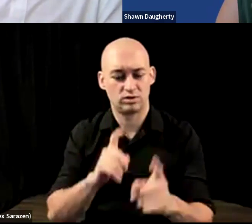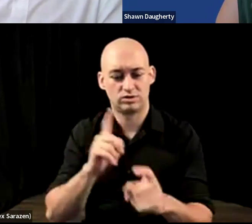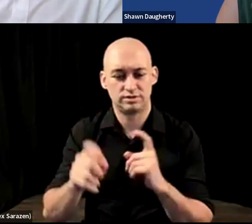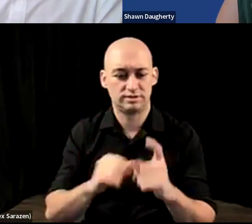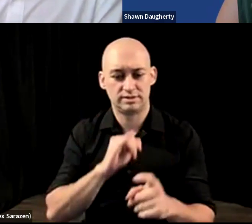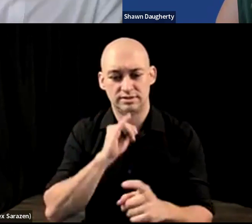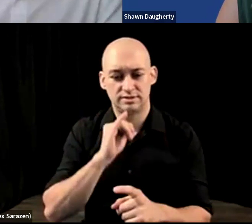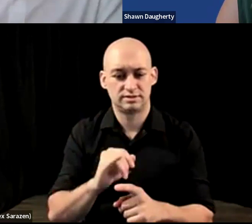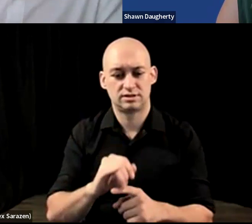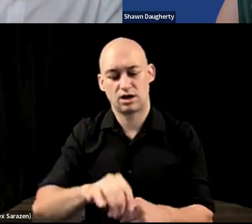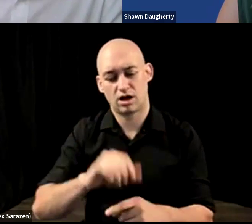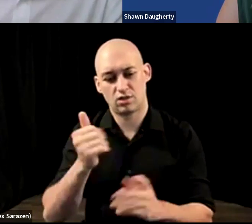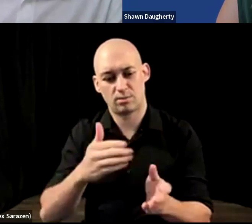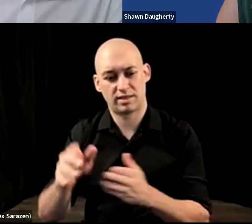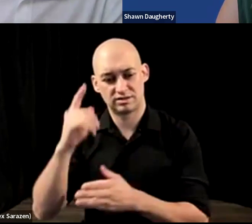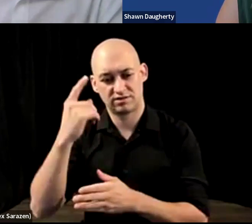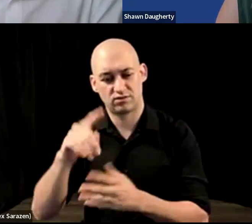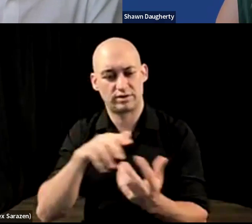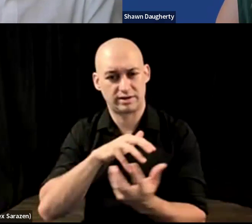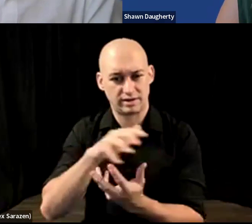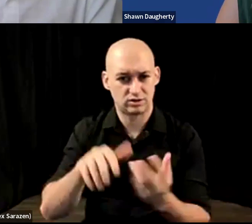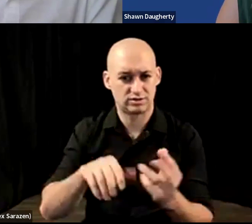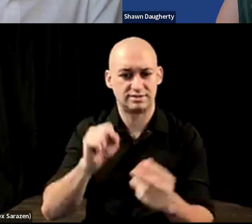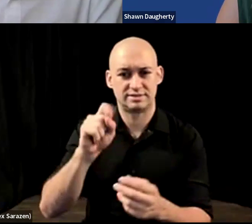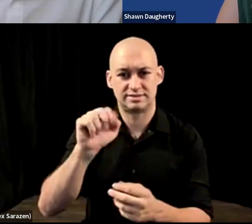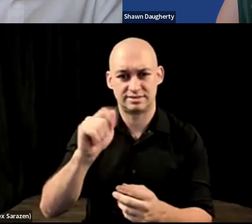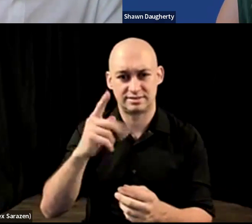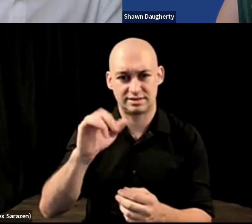are there plans to engage stakeholder organizations in defined geographies or